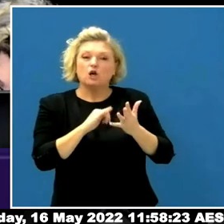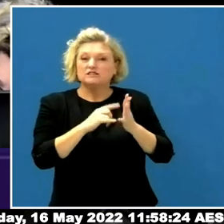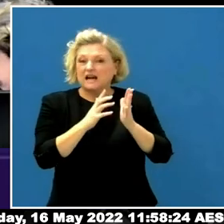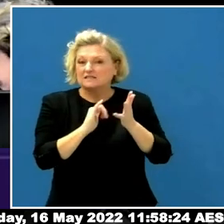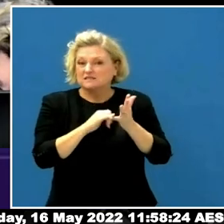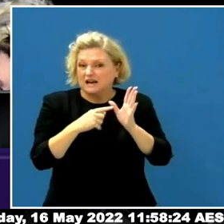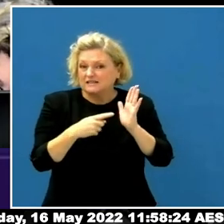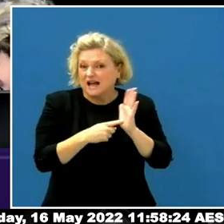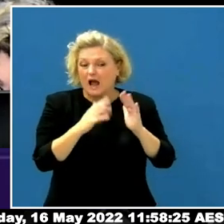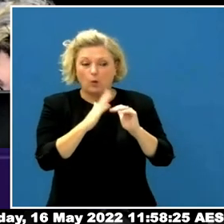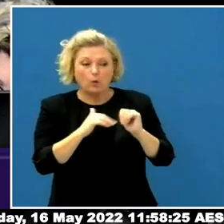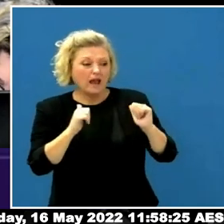It was still part of Afford.